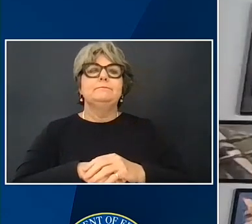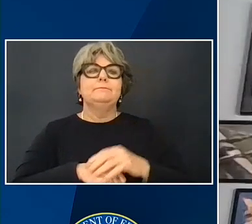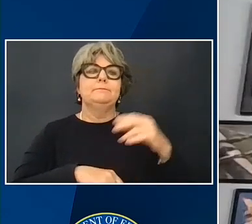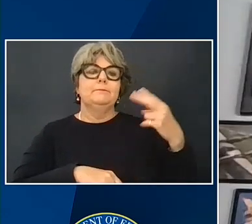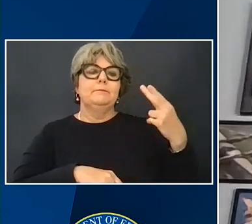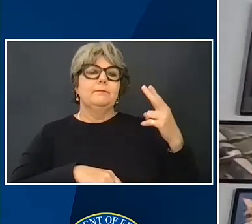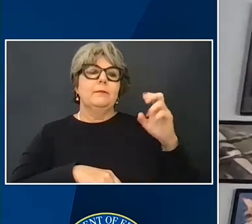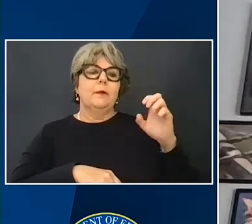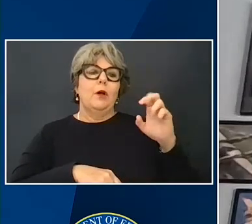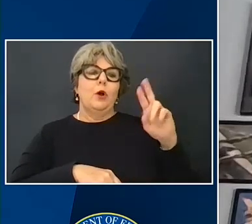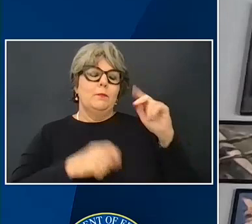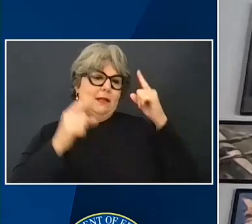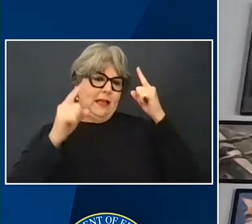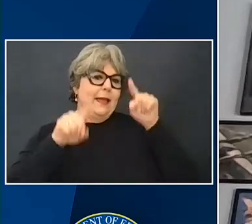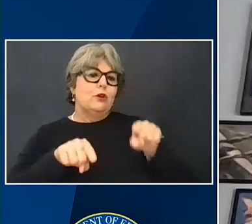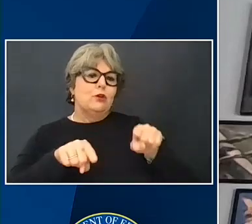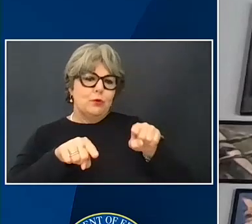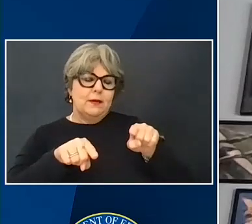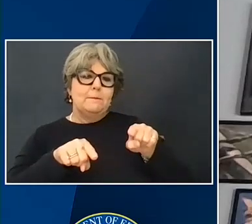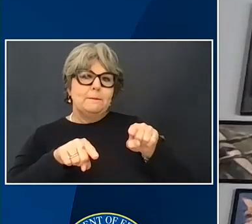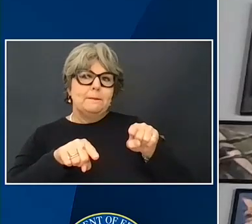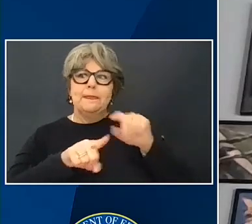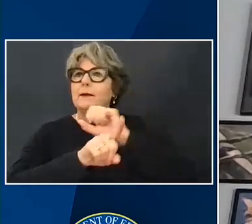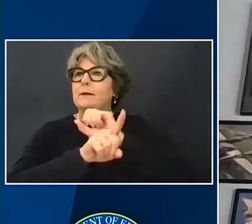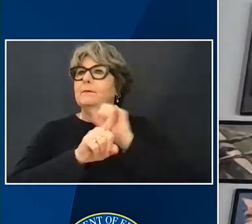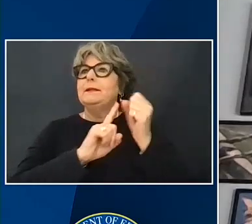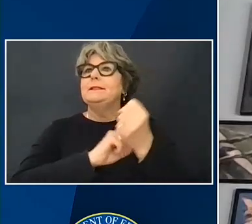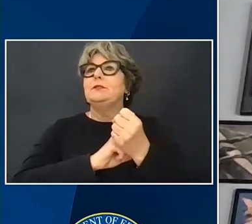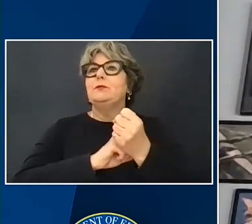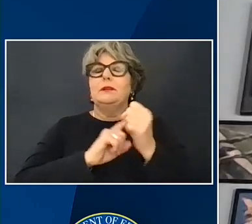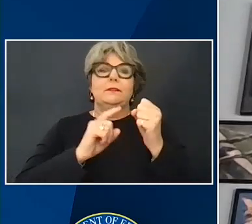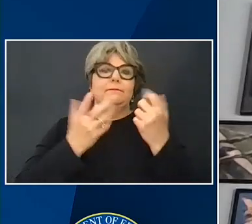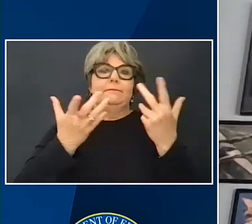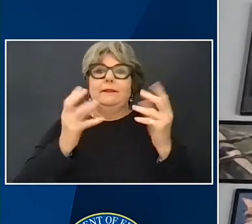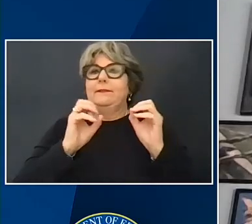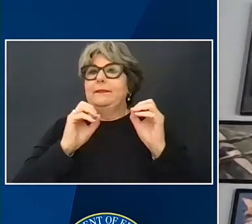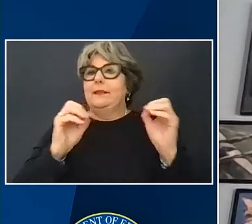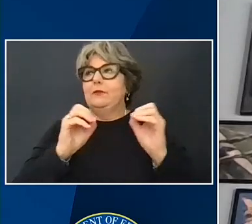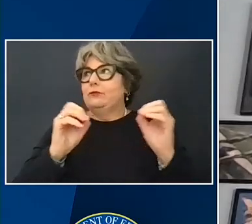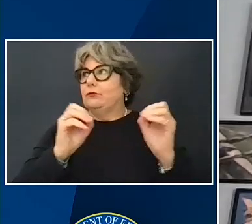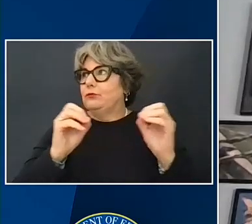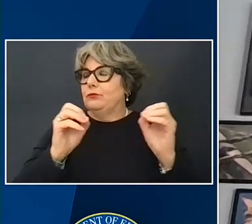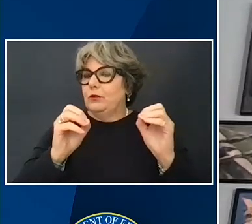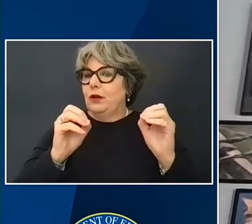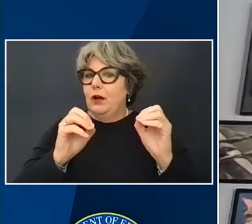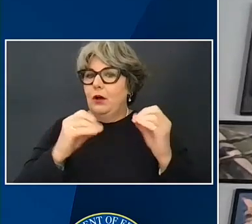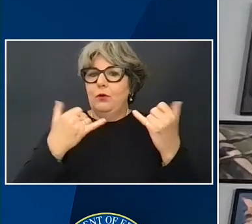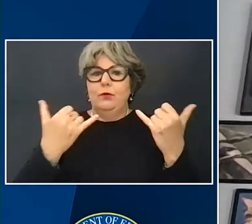But in those situations where there is no existing period of noncompliance.